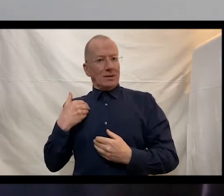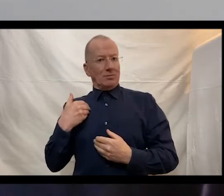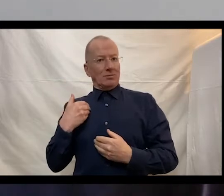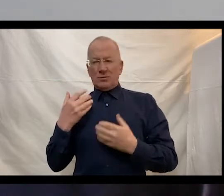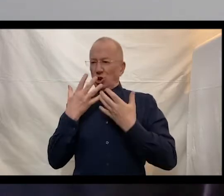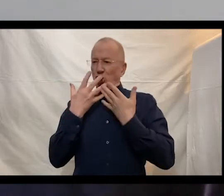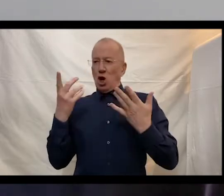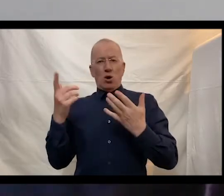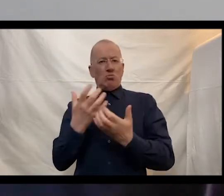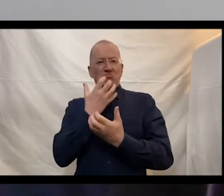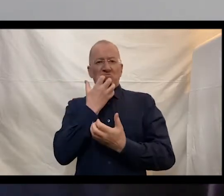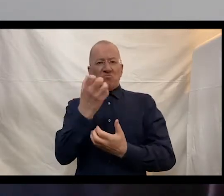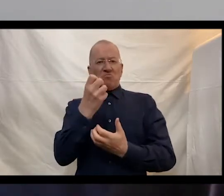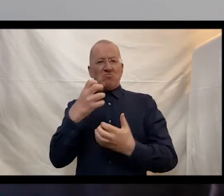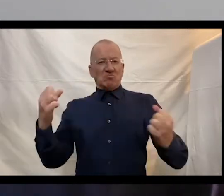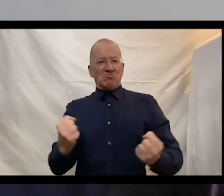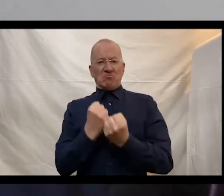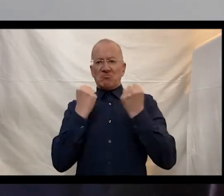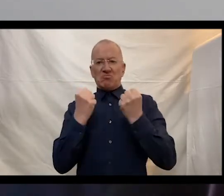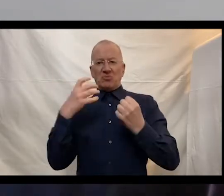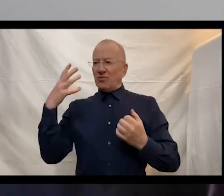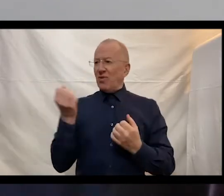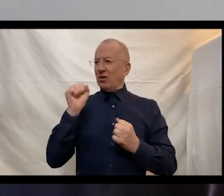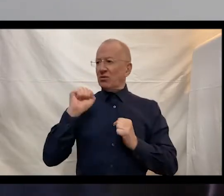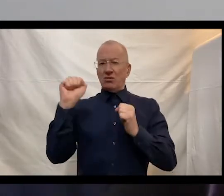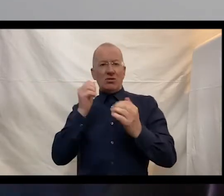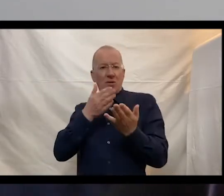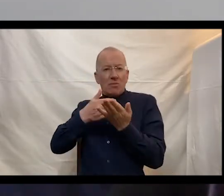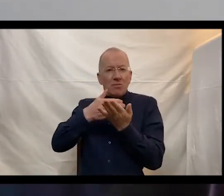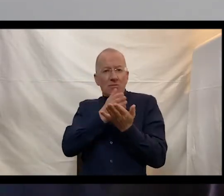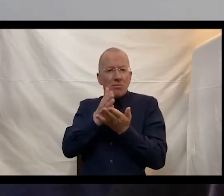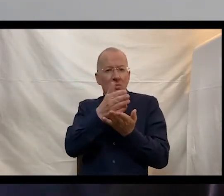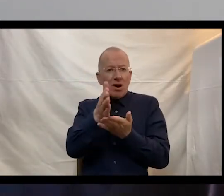showing her courage and strength to find her own path.